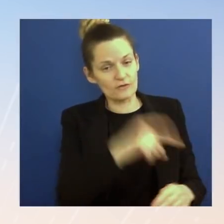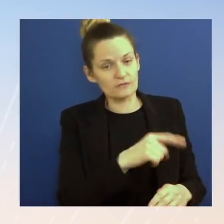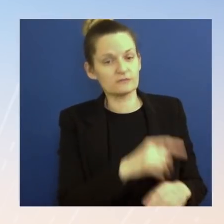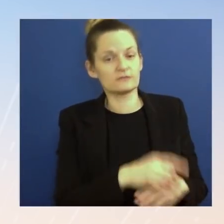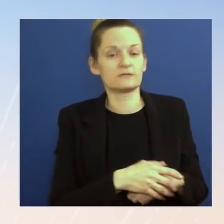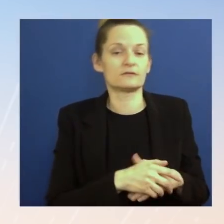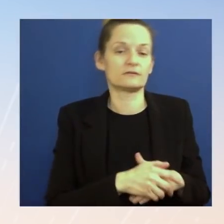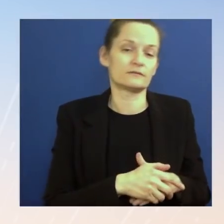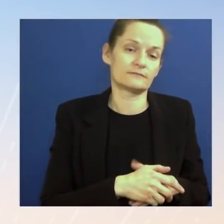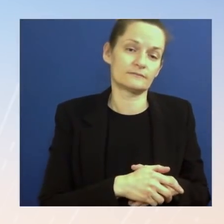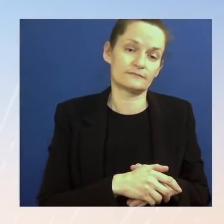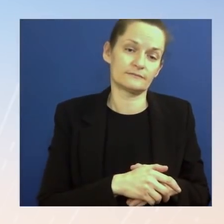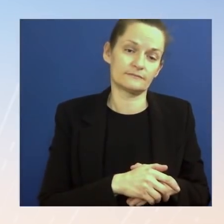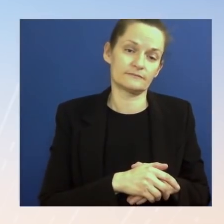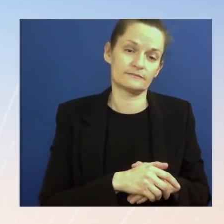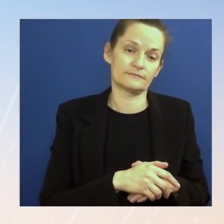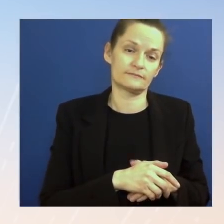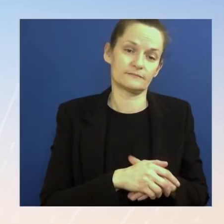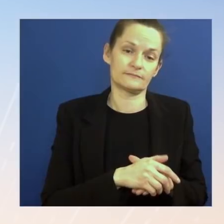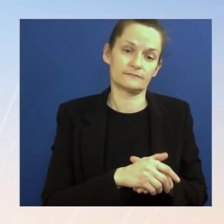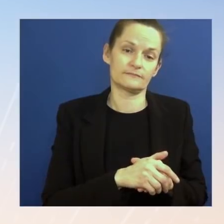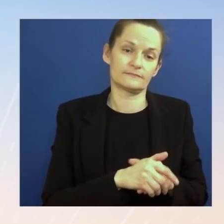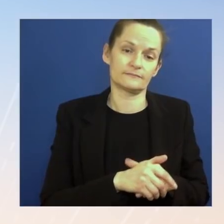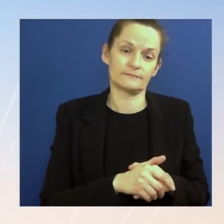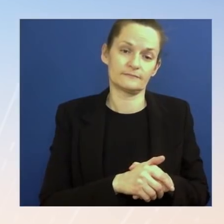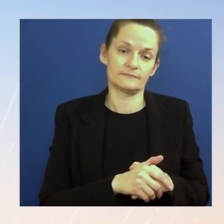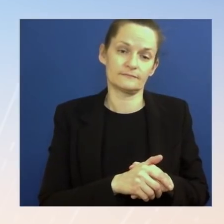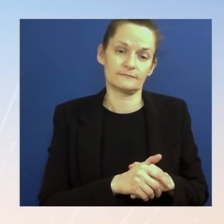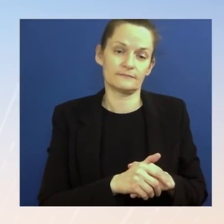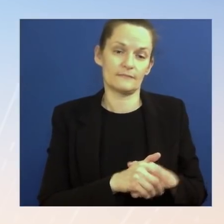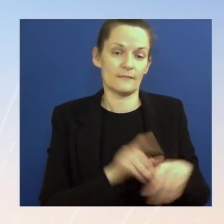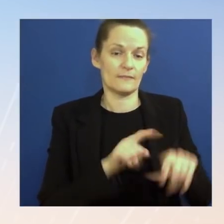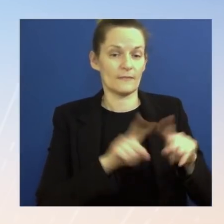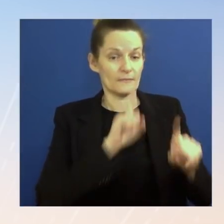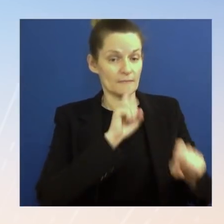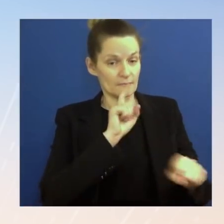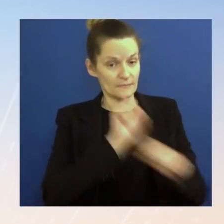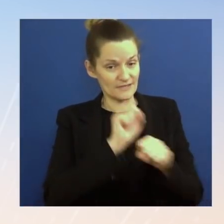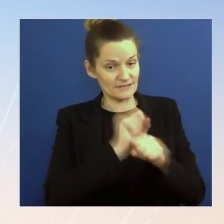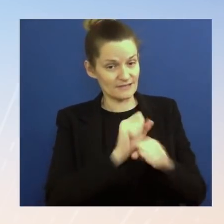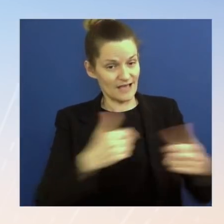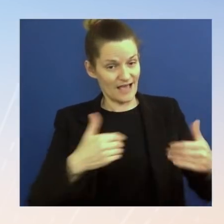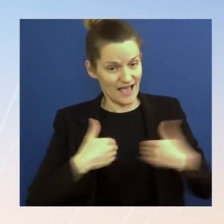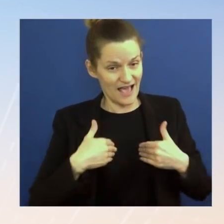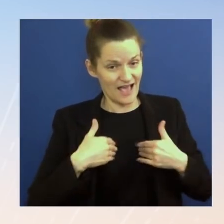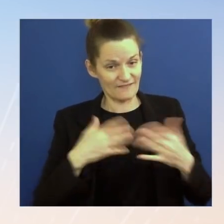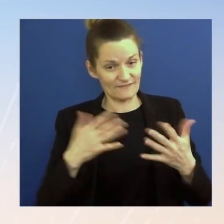on the 24th of February. And so we can say, as a factual matter, that that deterrence project failed.